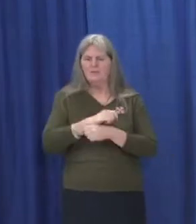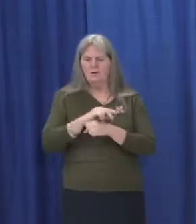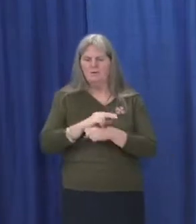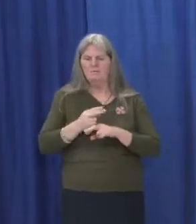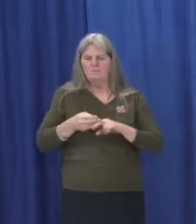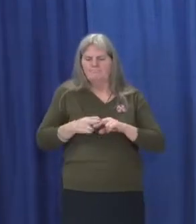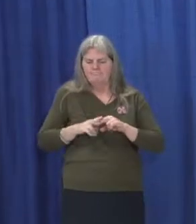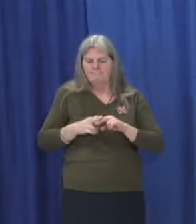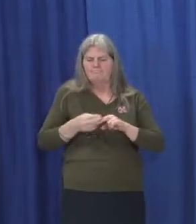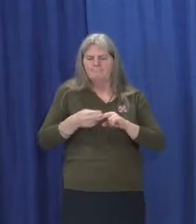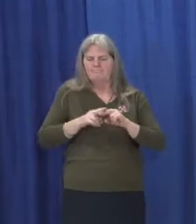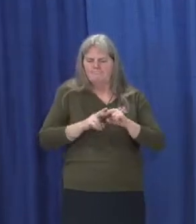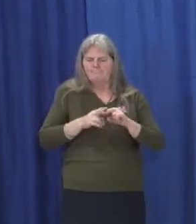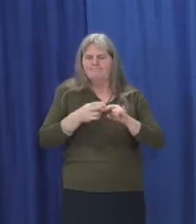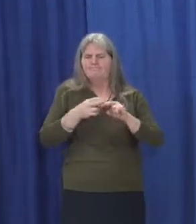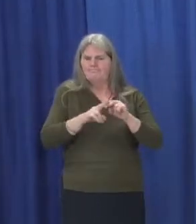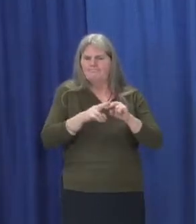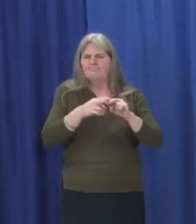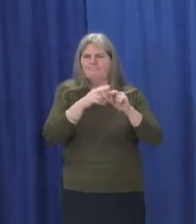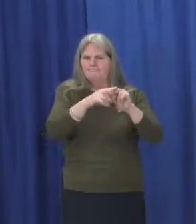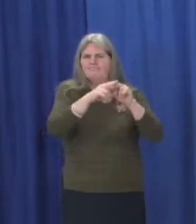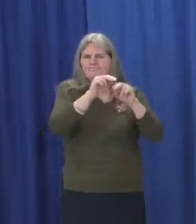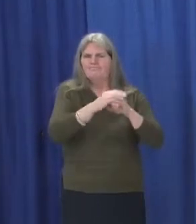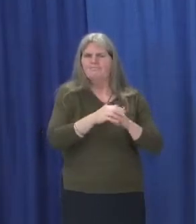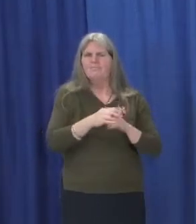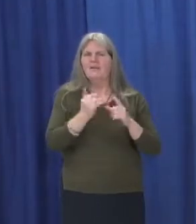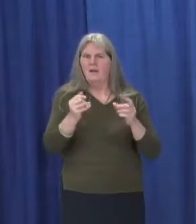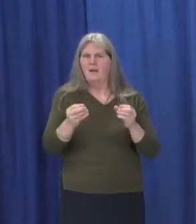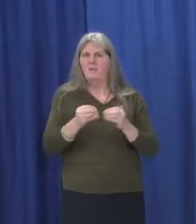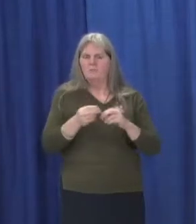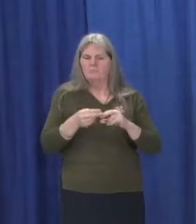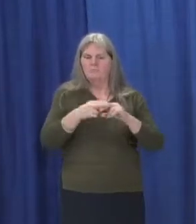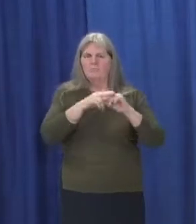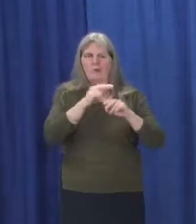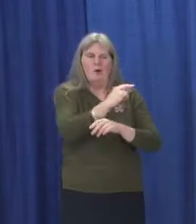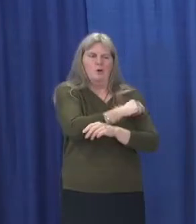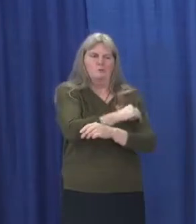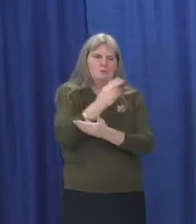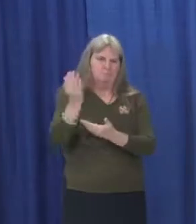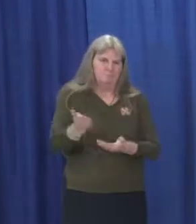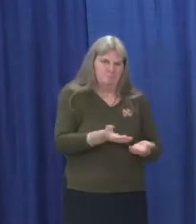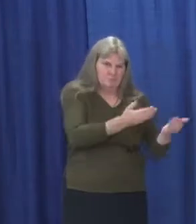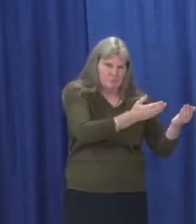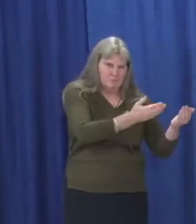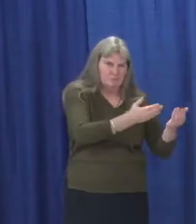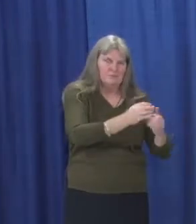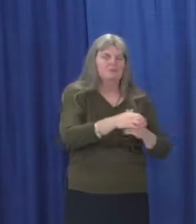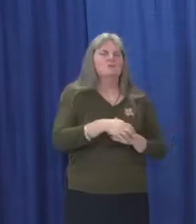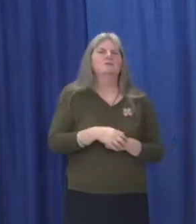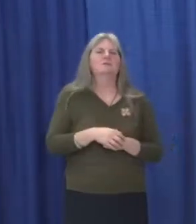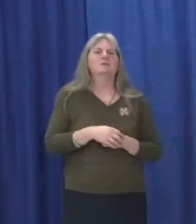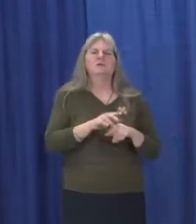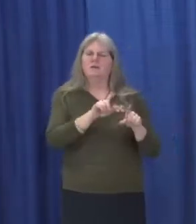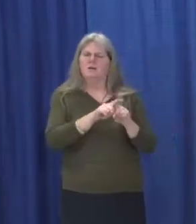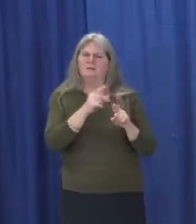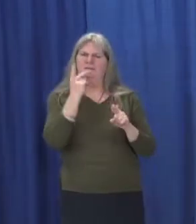increase in case counts and now in hospitalizations. And we are seeing a consistent